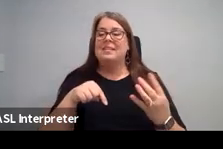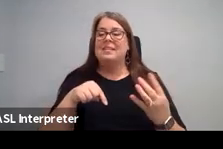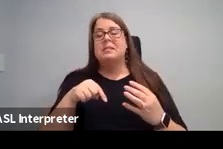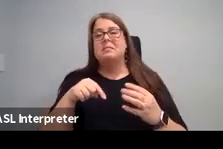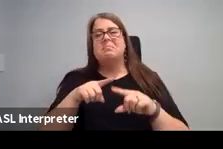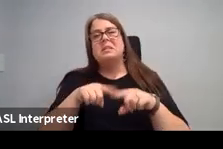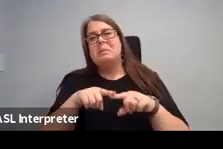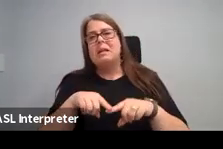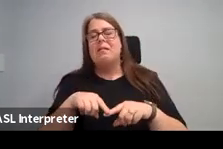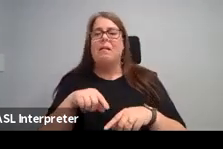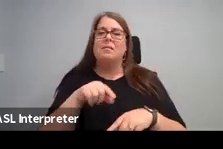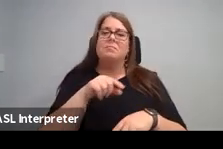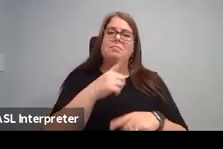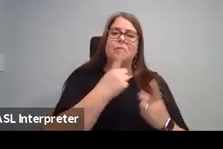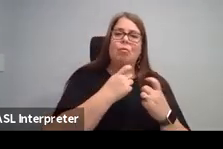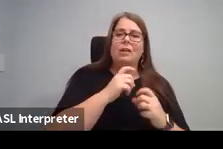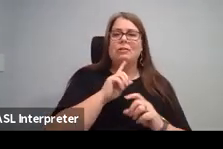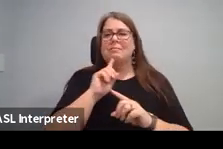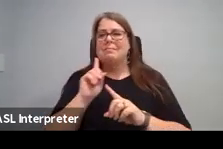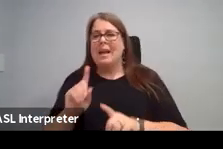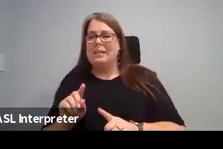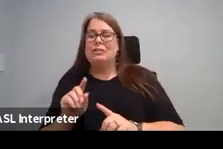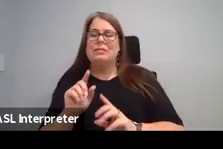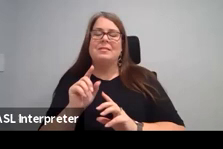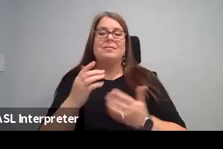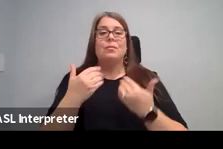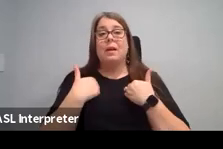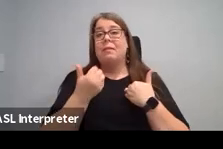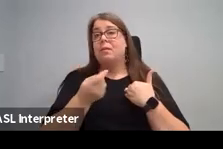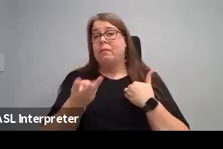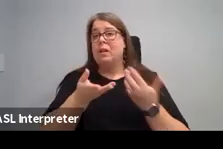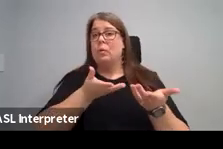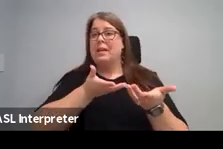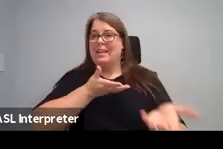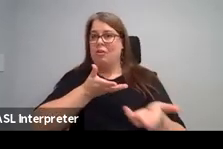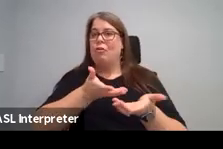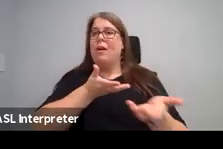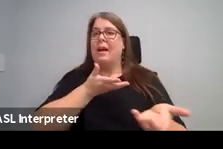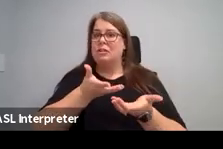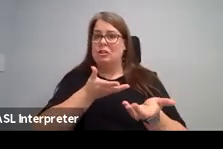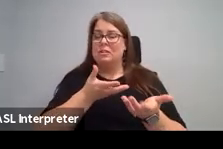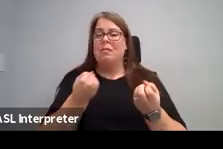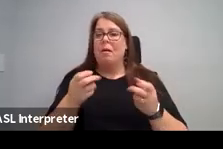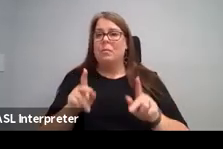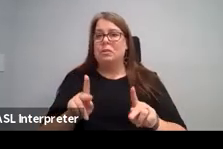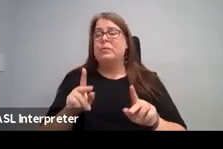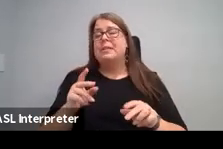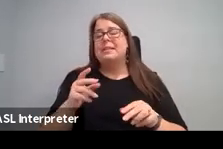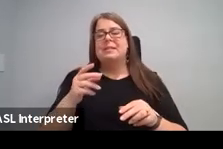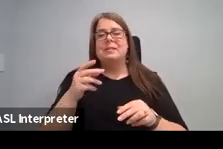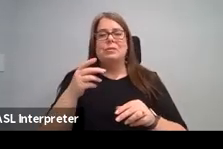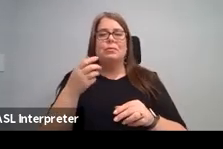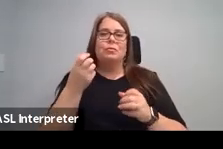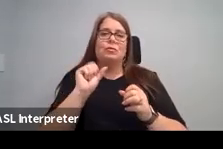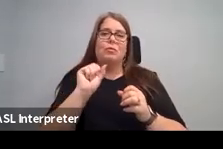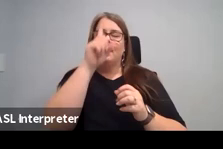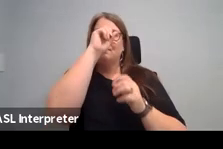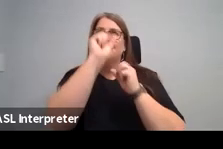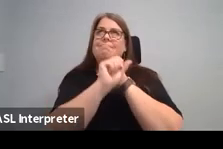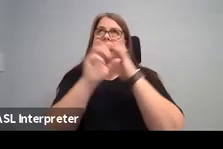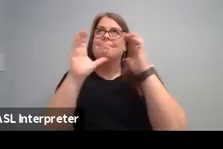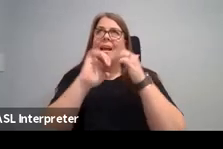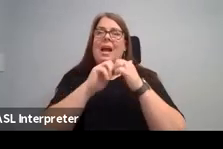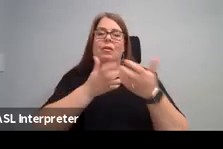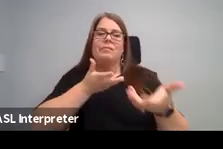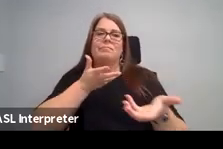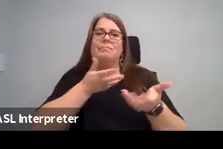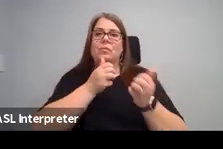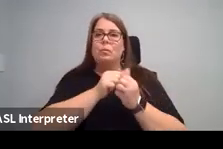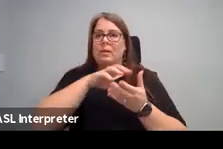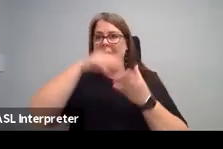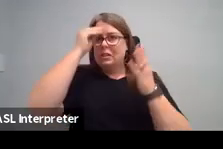Jewyl Alderson Clarke, SDCOE: We have a few interactive pieces for you today. We wanted to mirror some experiences, you might have with students and put you in those students seat so that you can try out some of these fun tools that were recommended along the way.